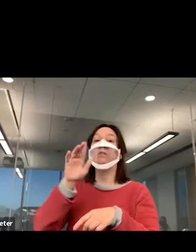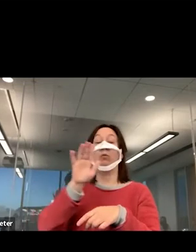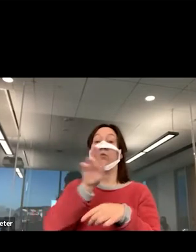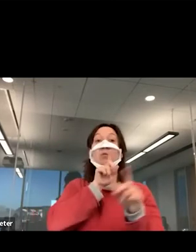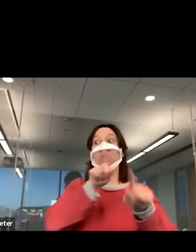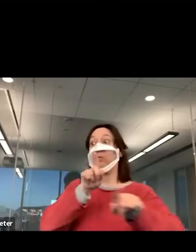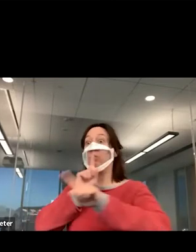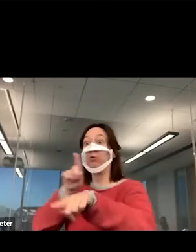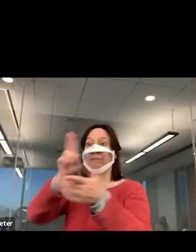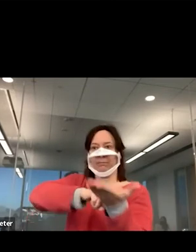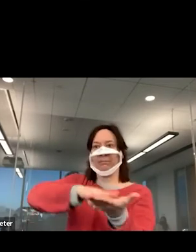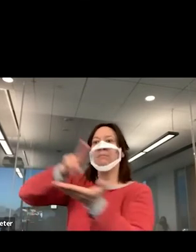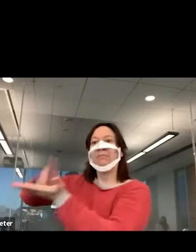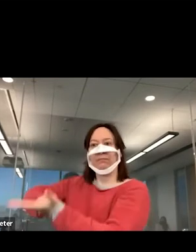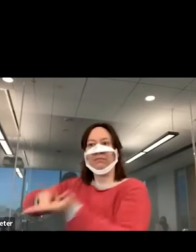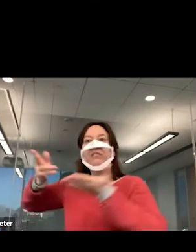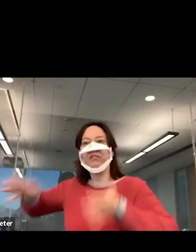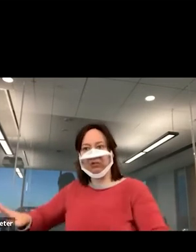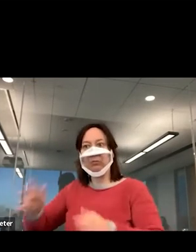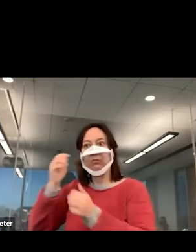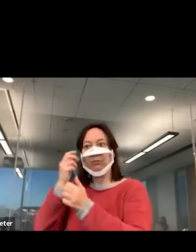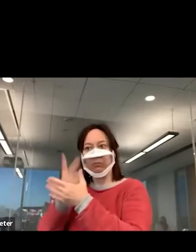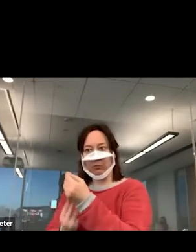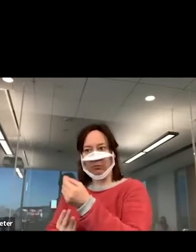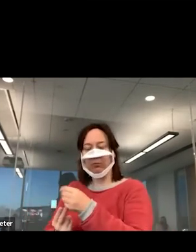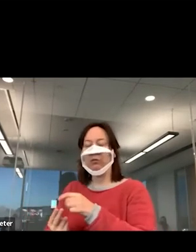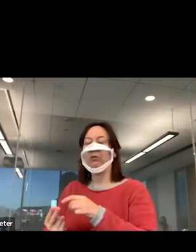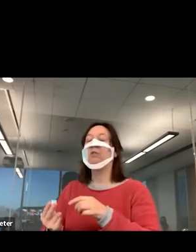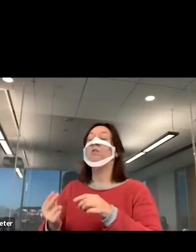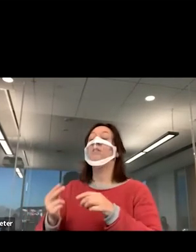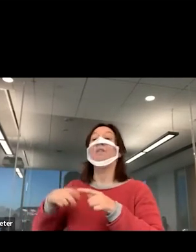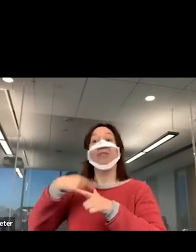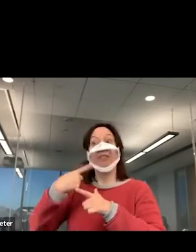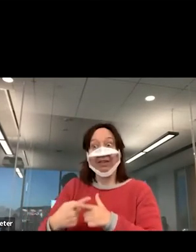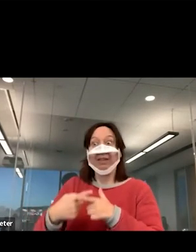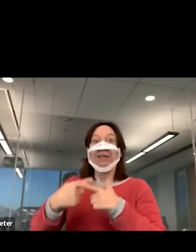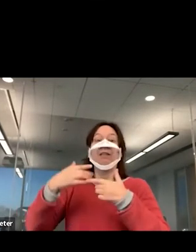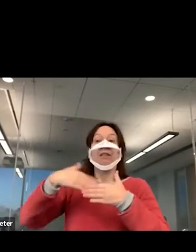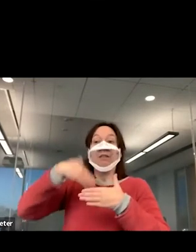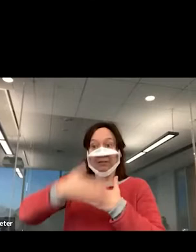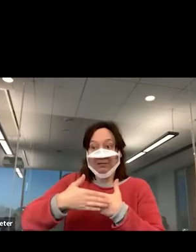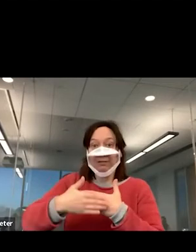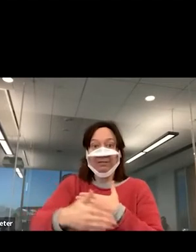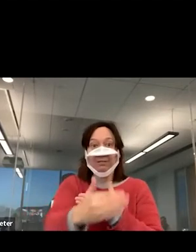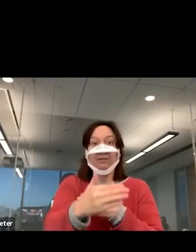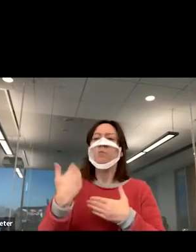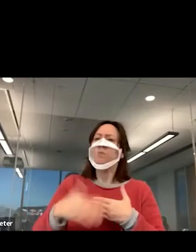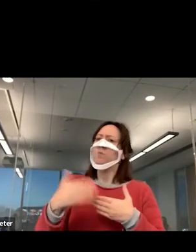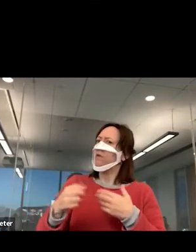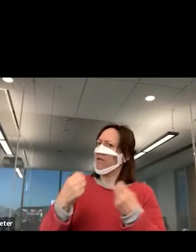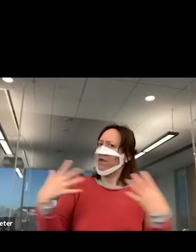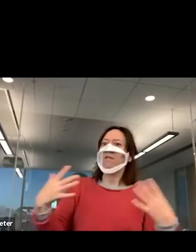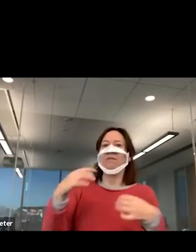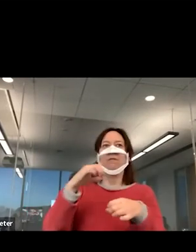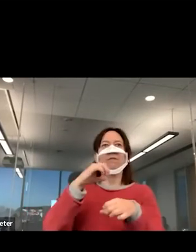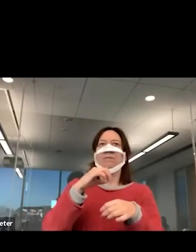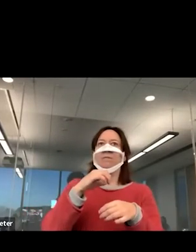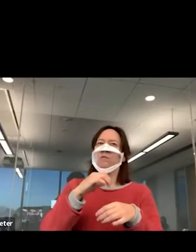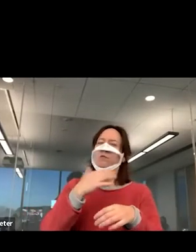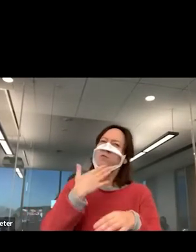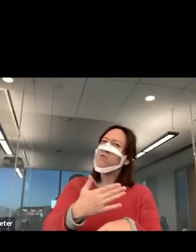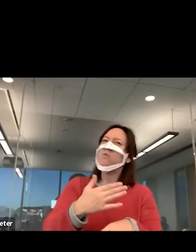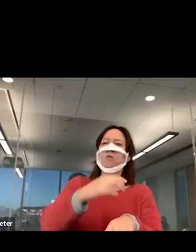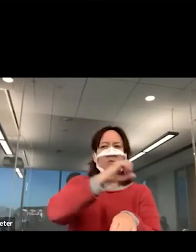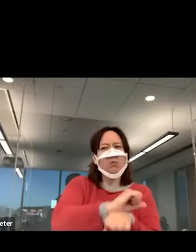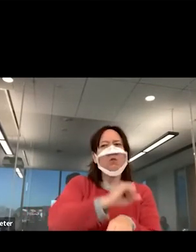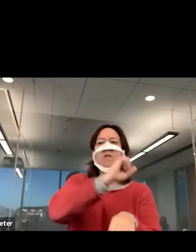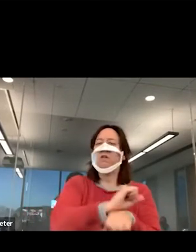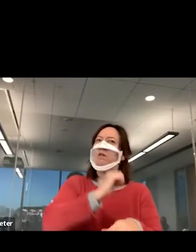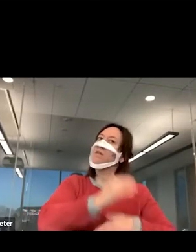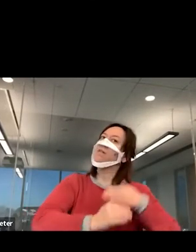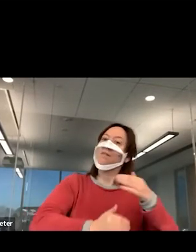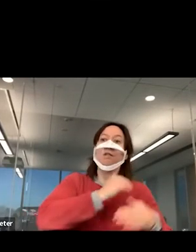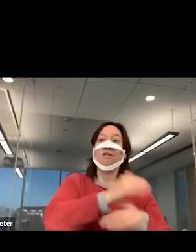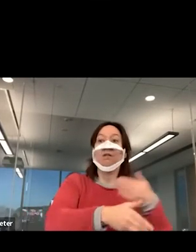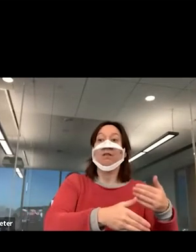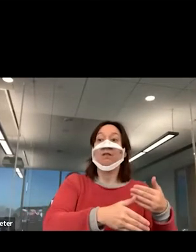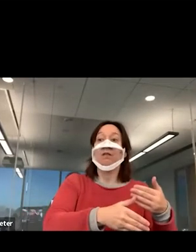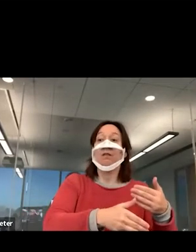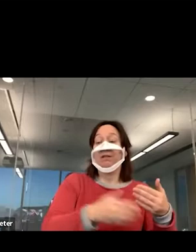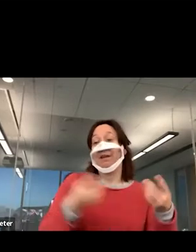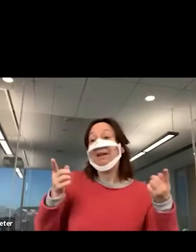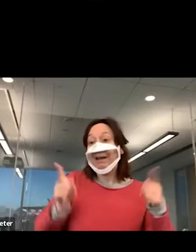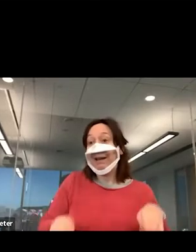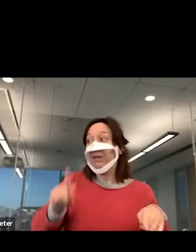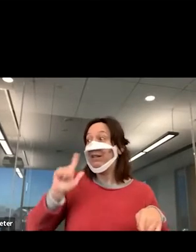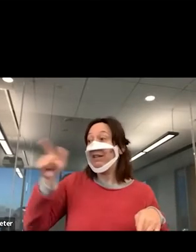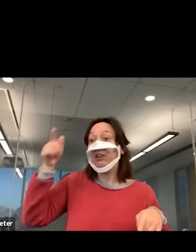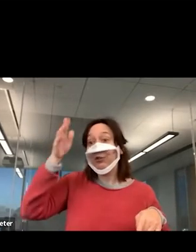to implement a a lot of a lot of really good good work um that trump kind of ended but now it's back